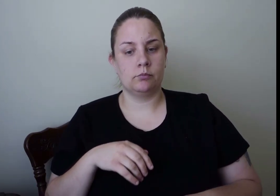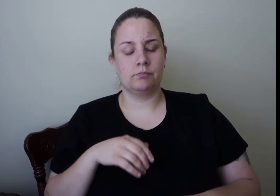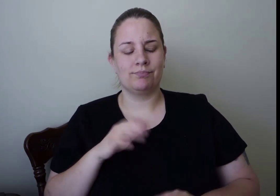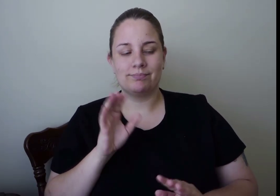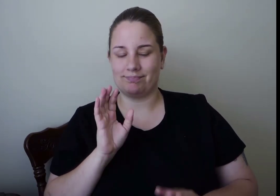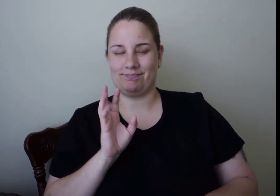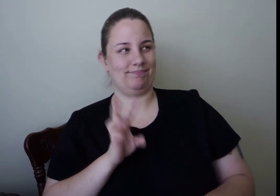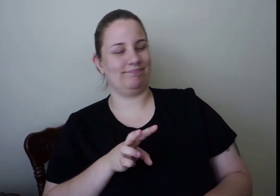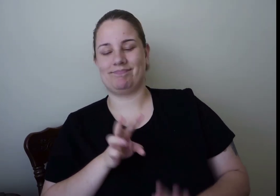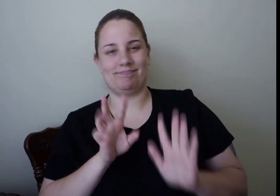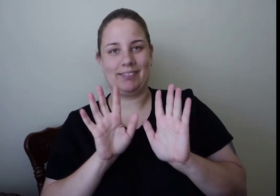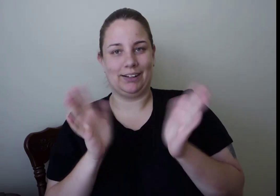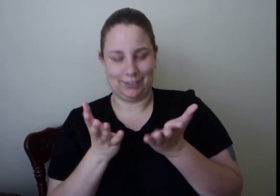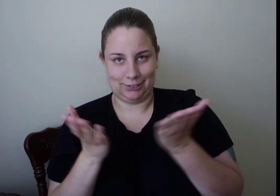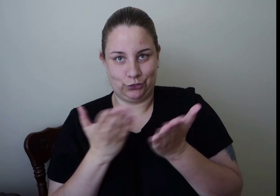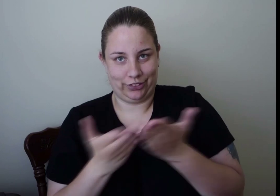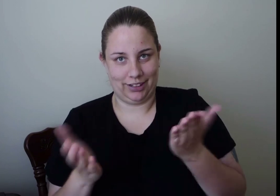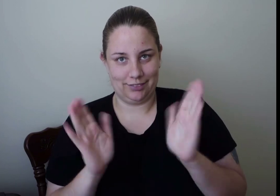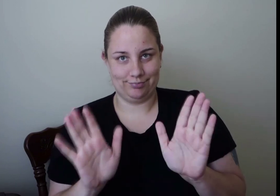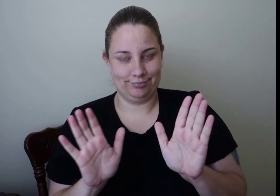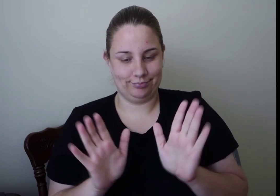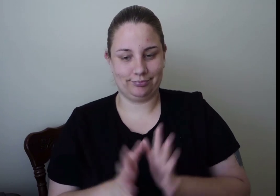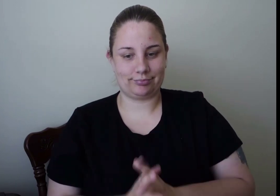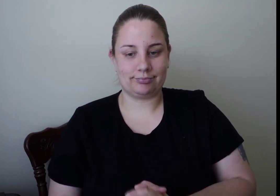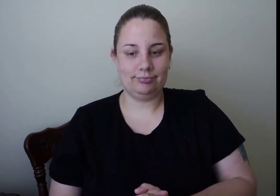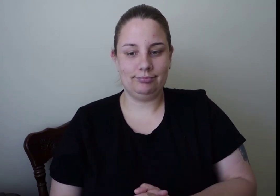Here’s the thing: